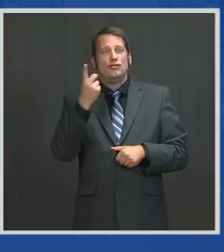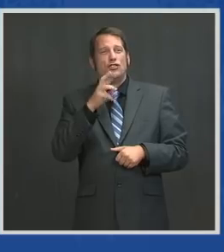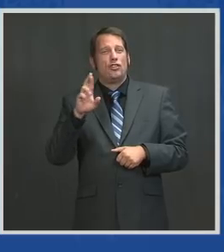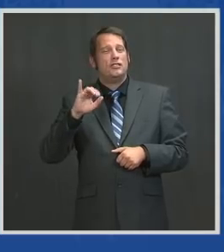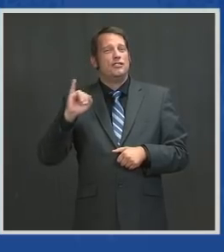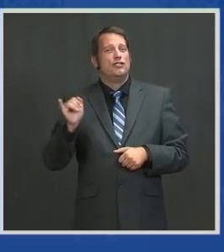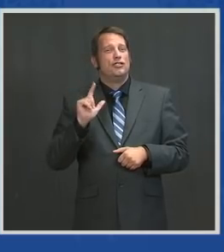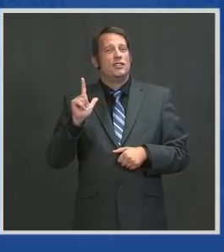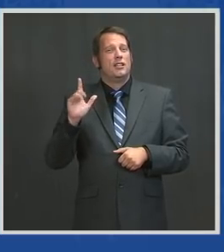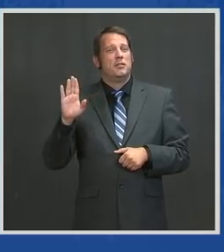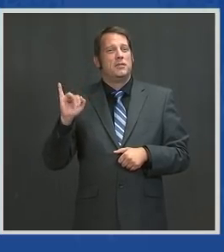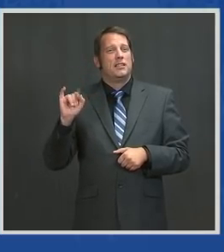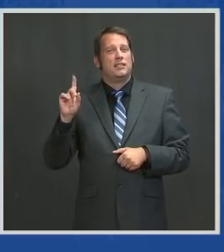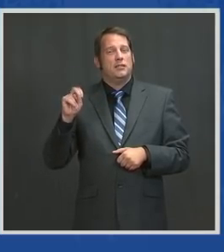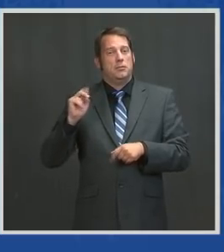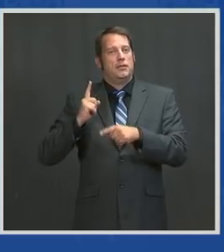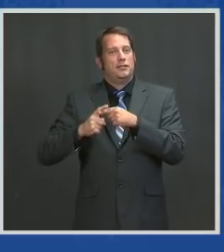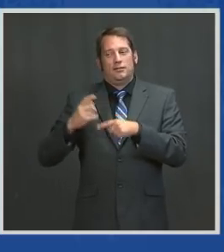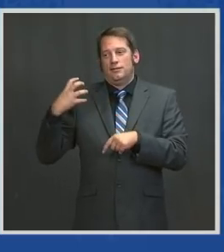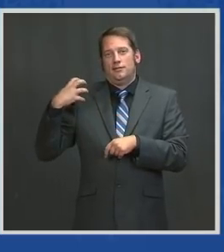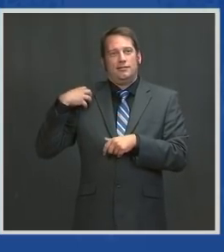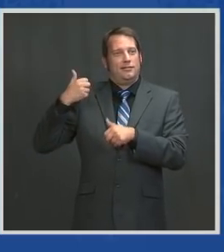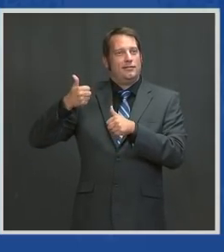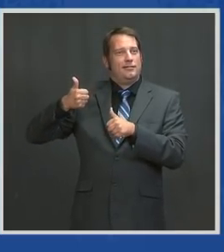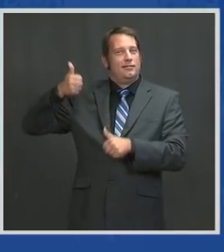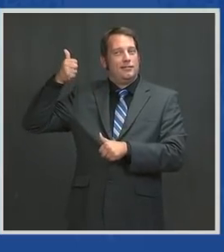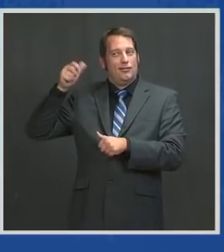the President of the United States, Joe Biden.